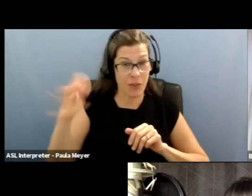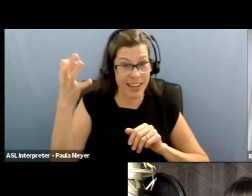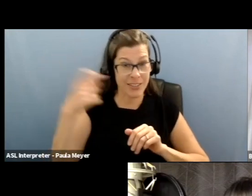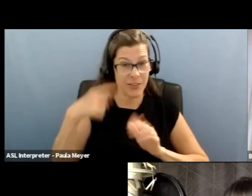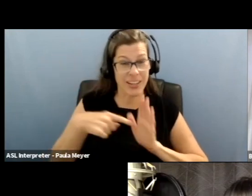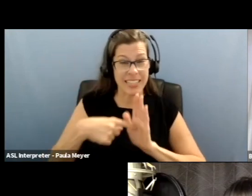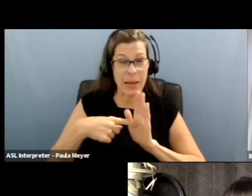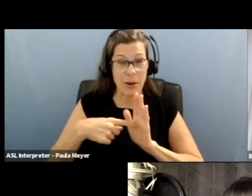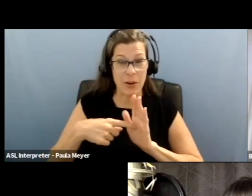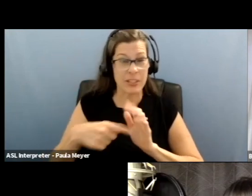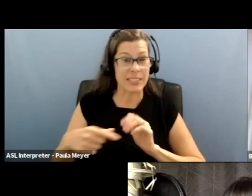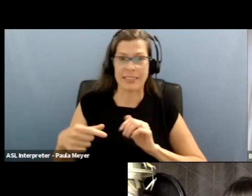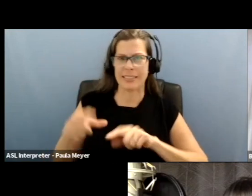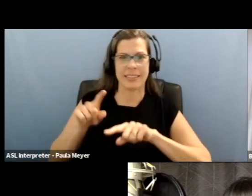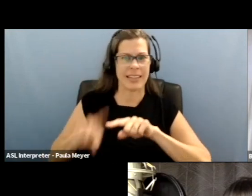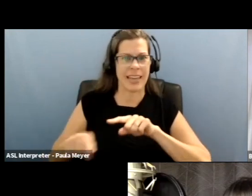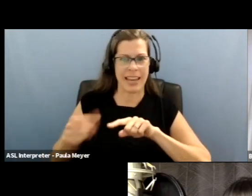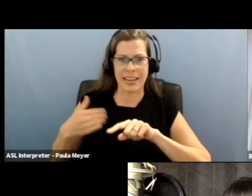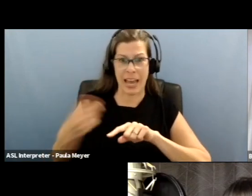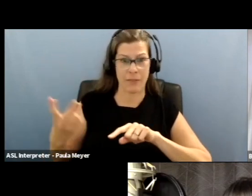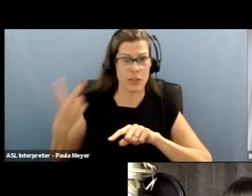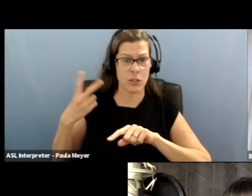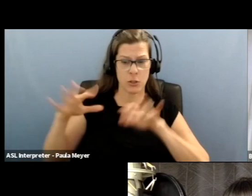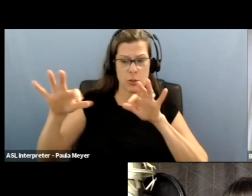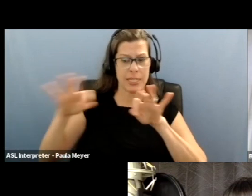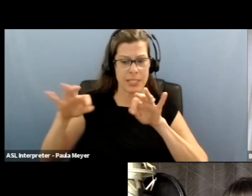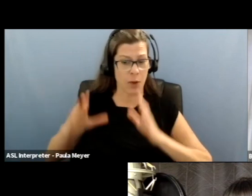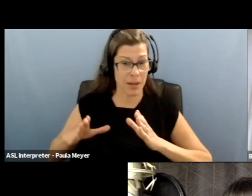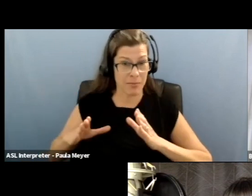and not being able to have two describers. Is that something that you would recommend